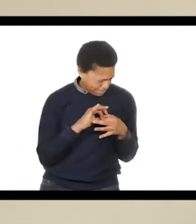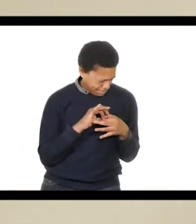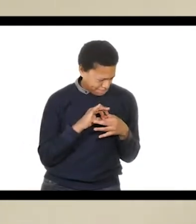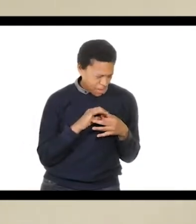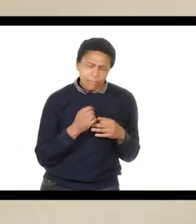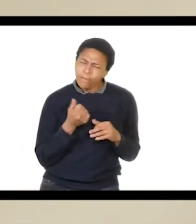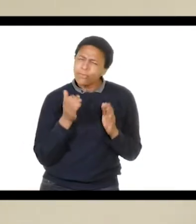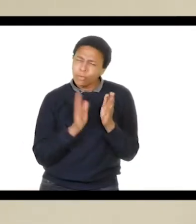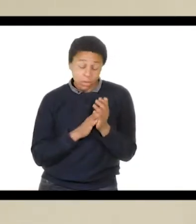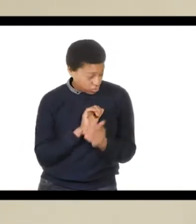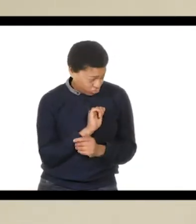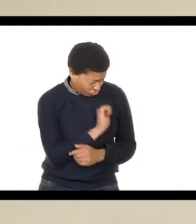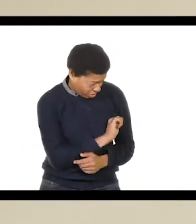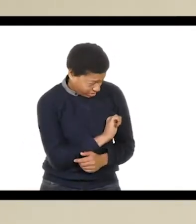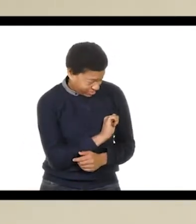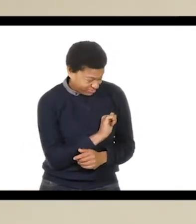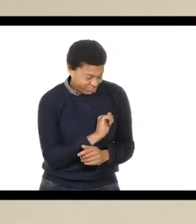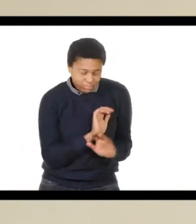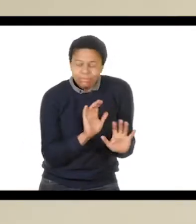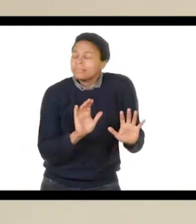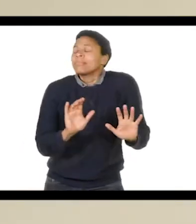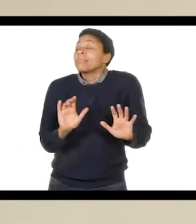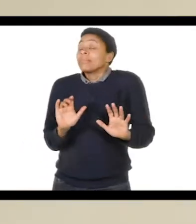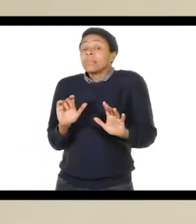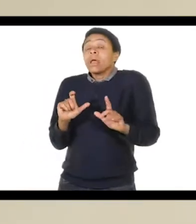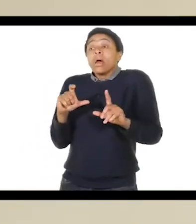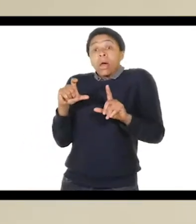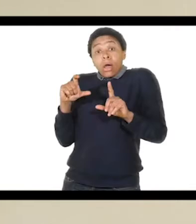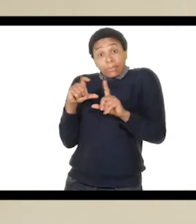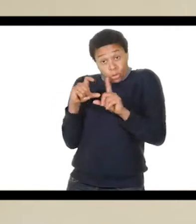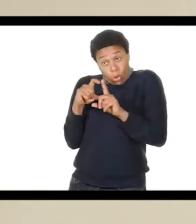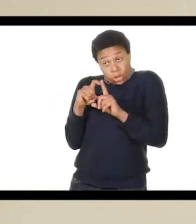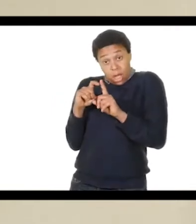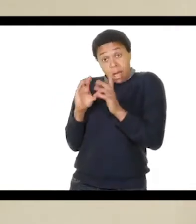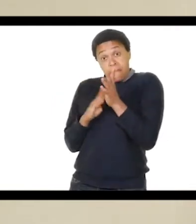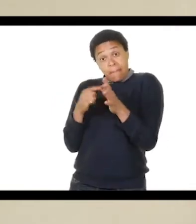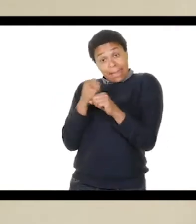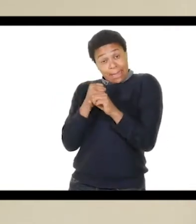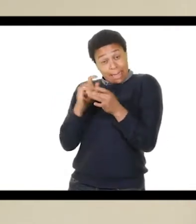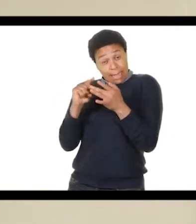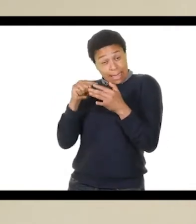And my daughter was at sea. So I said to Christine, “I've got to tell Maggie when she comes home